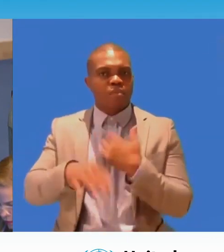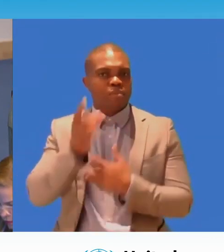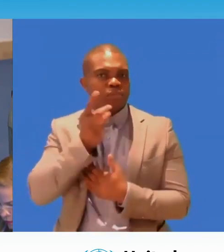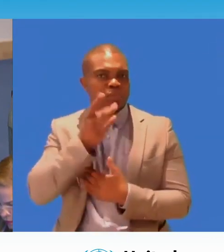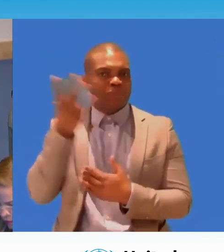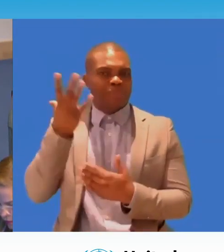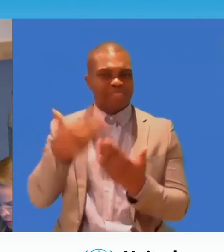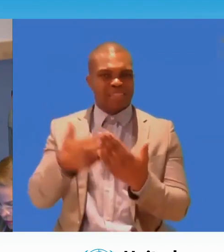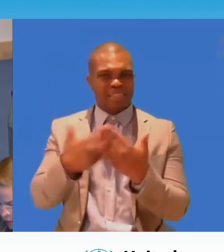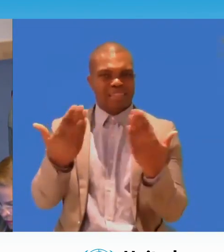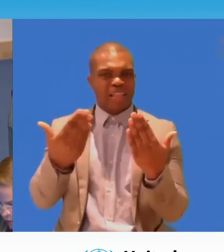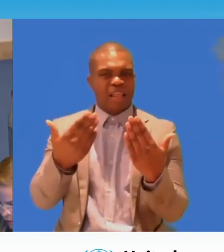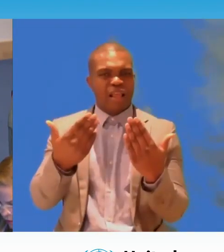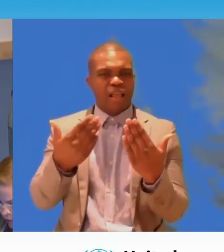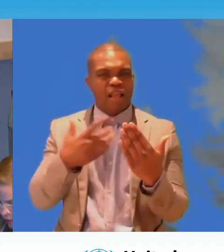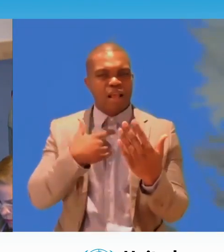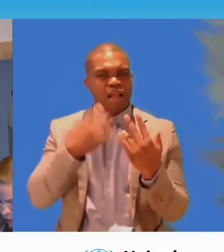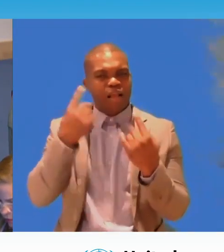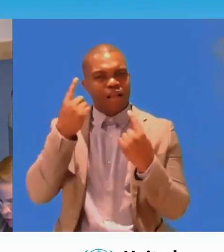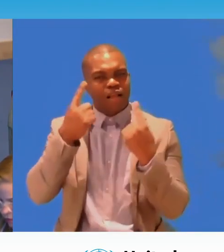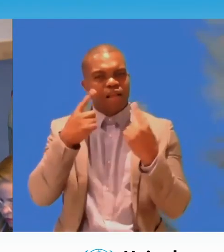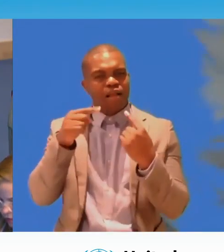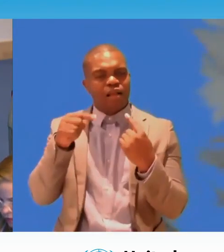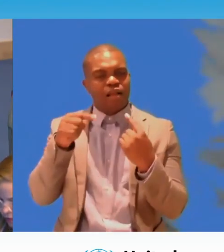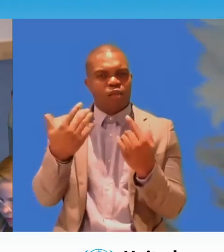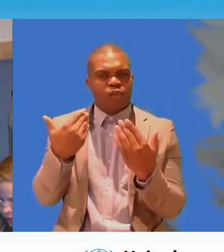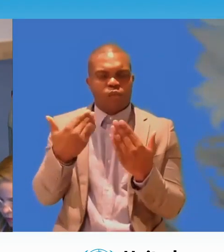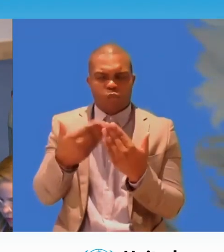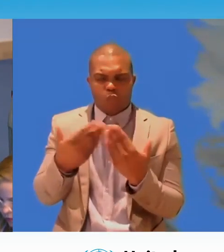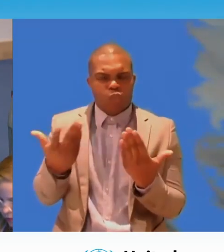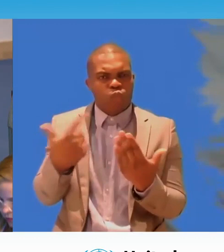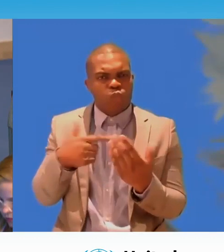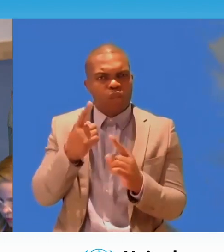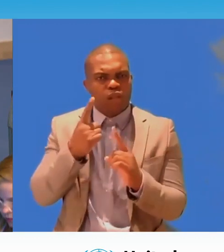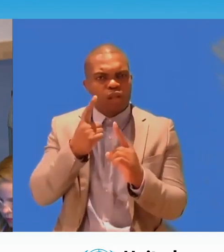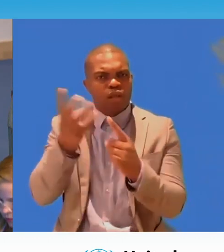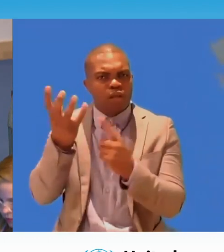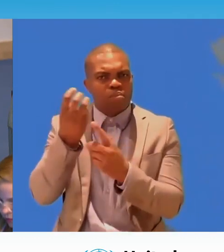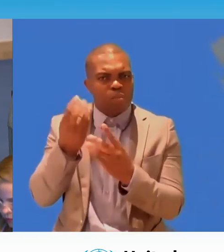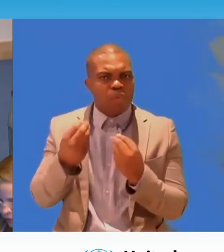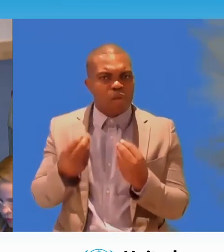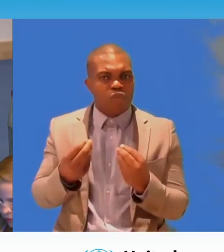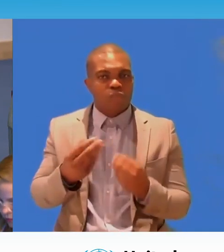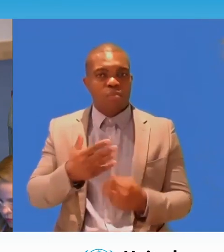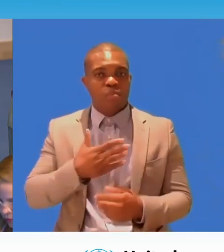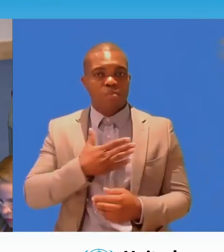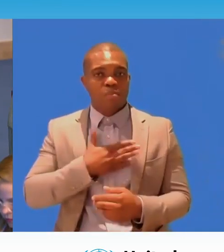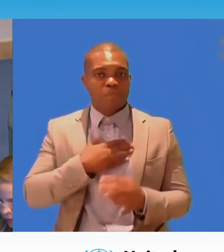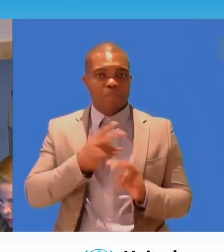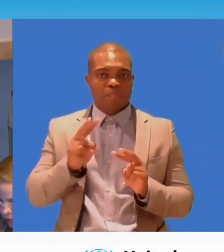uh the crpd convention on this same floor uh you know this committee room for and as we